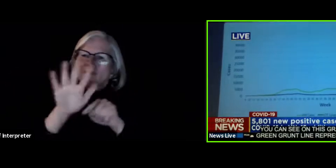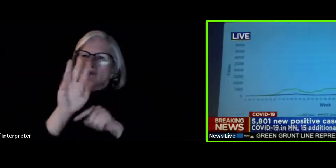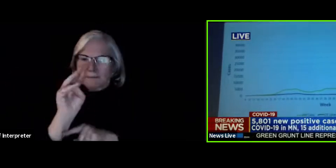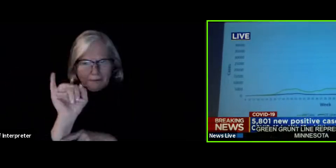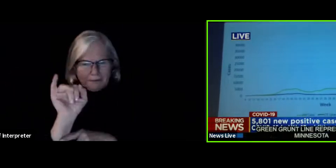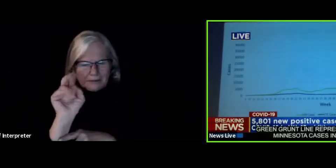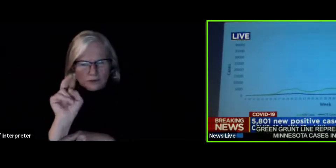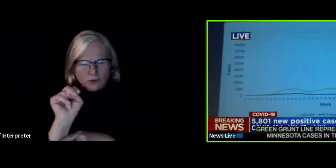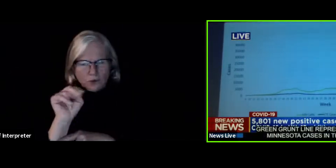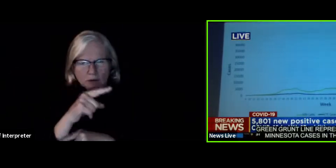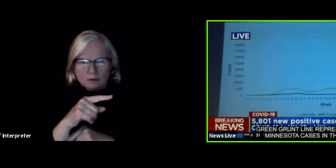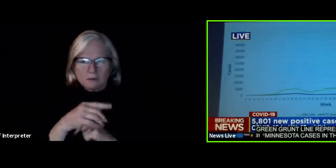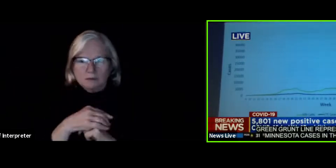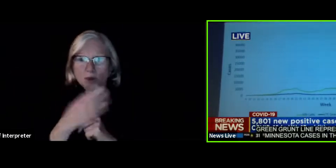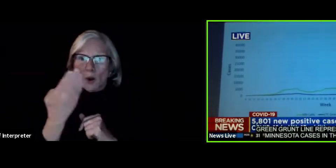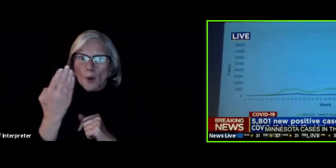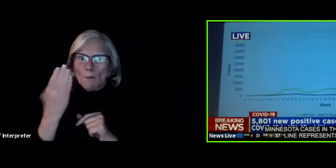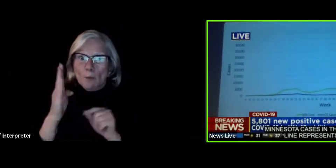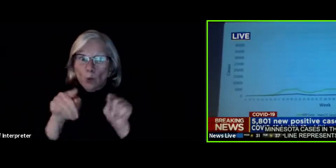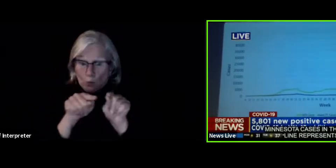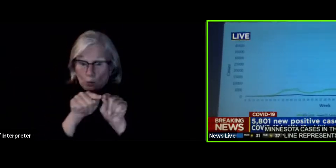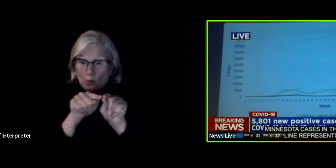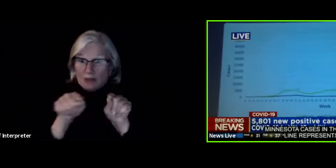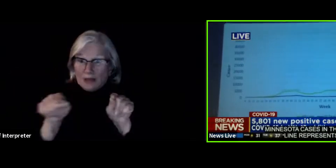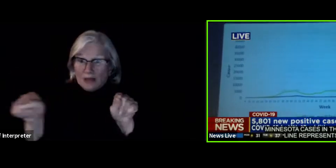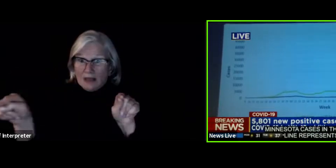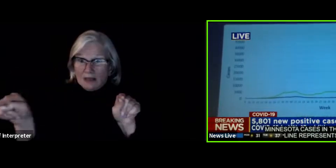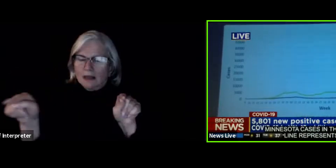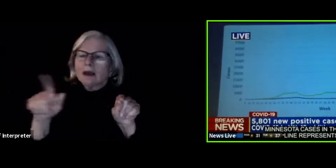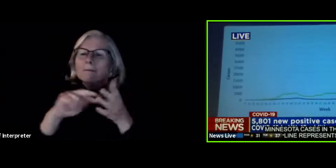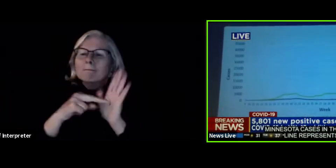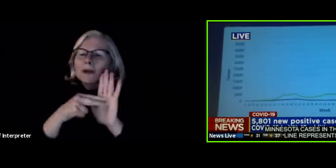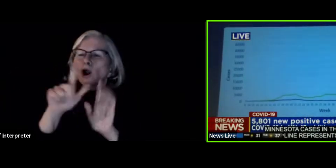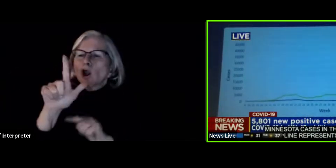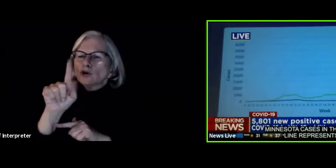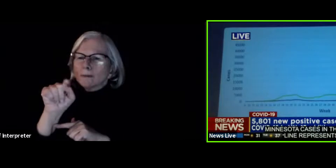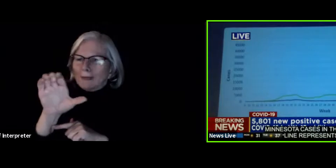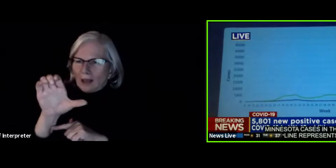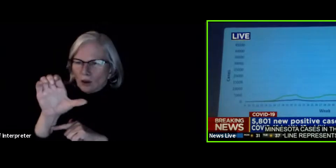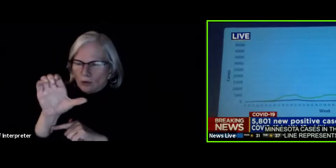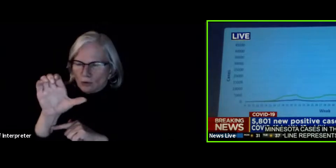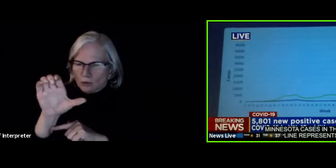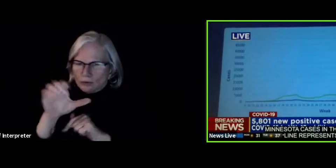PRETTY REMARKABLE THAT EVEN AS THE STATE NUMBERS WERE EXPLODING, THE LEVEL OF INCREASE